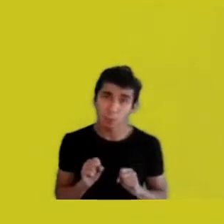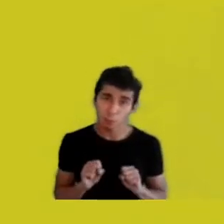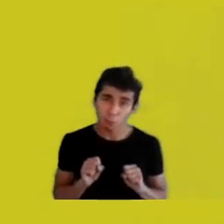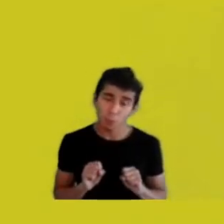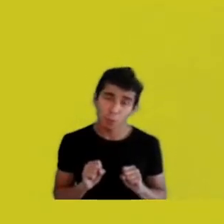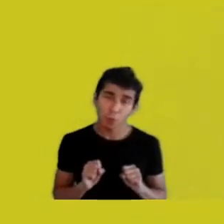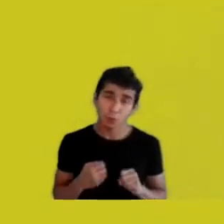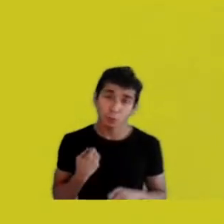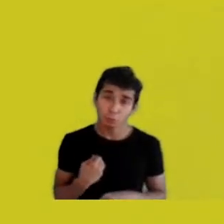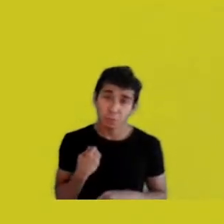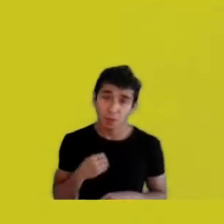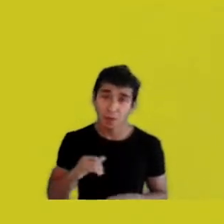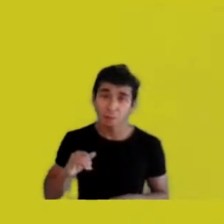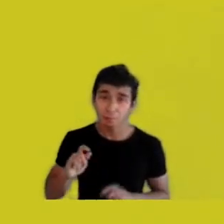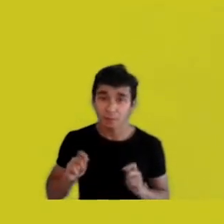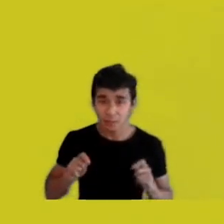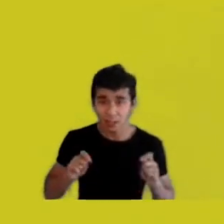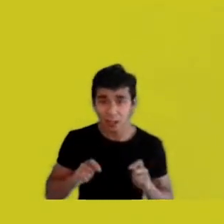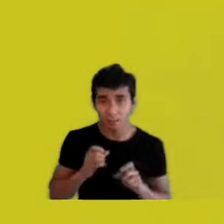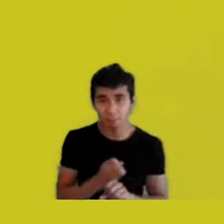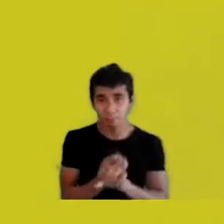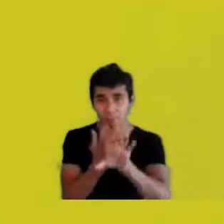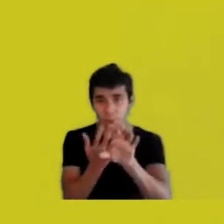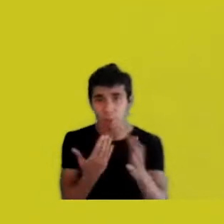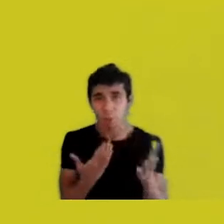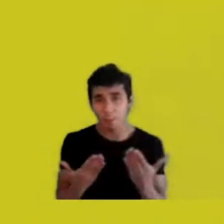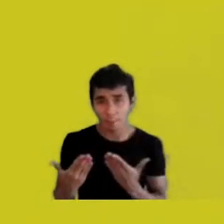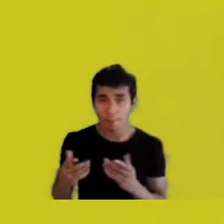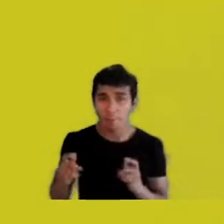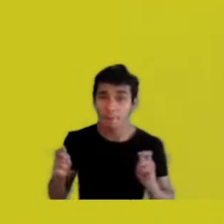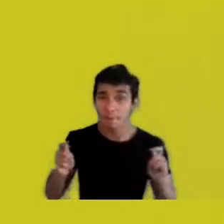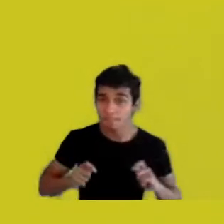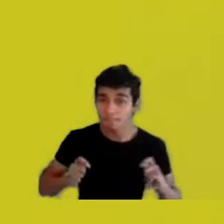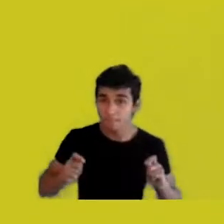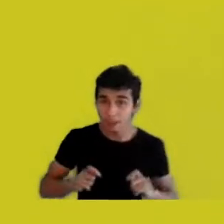a virtuality that ratifies this ontological fractality...